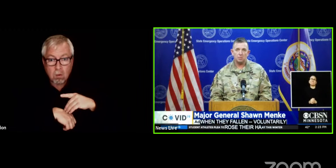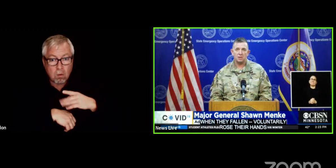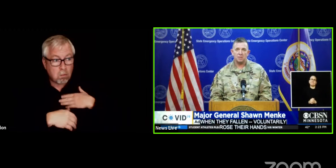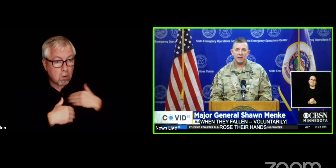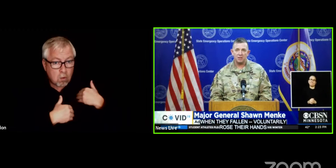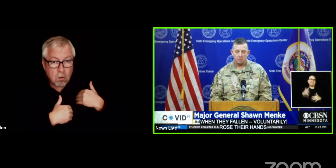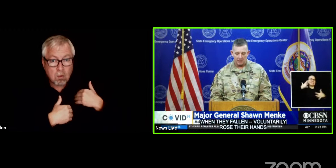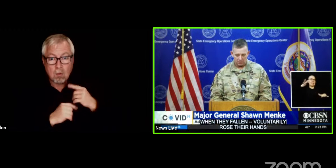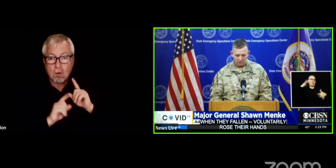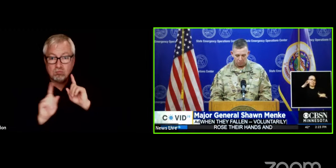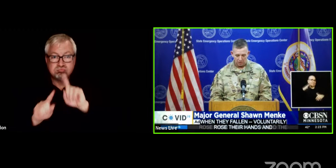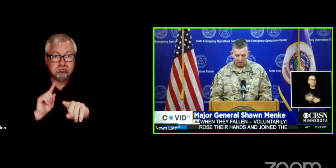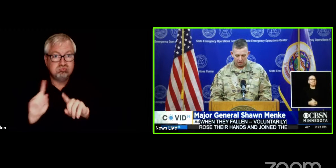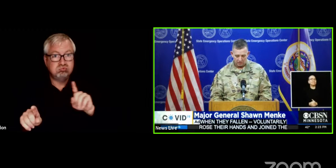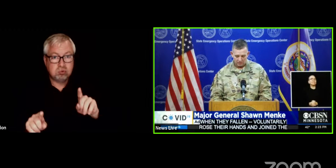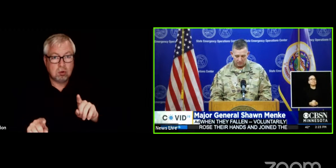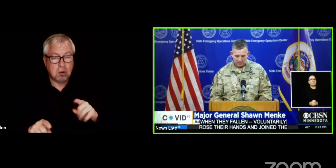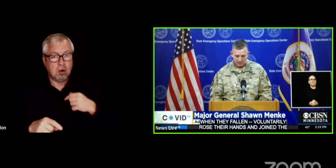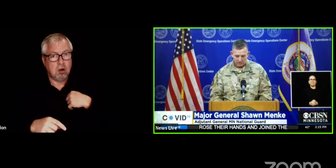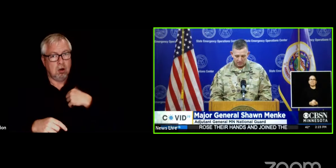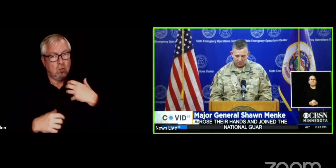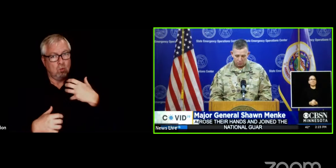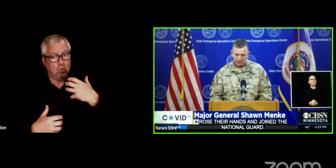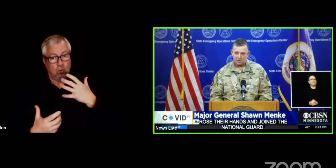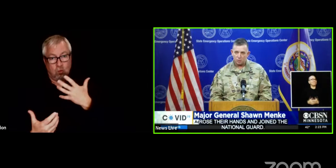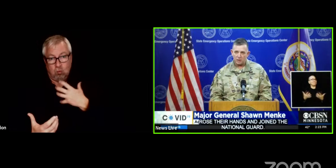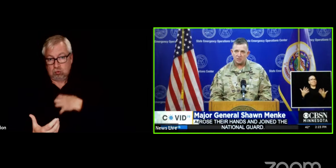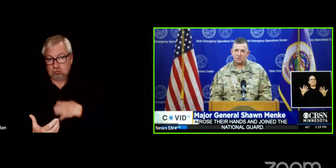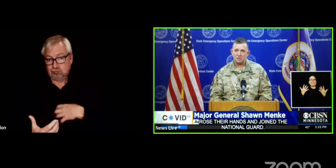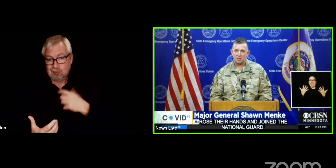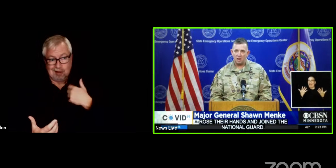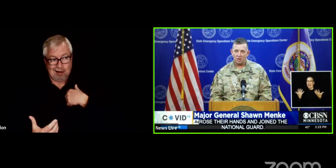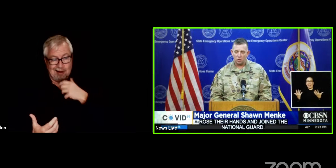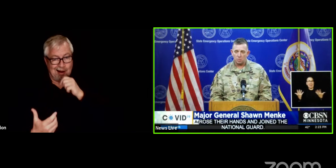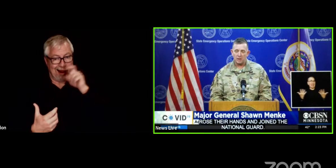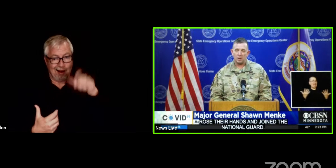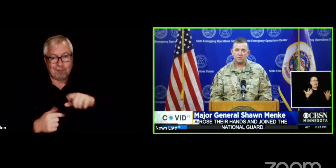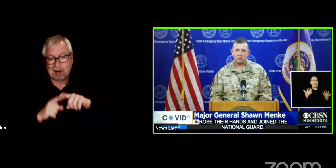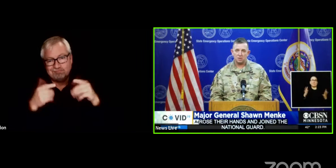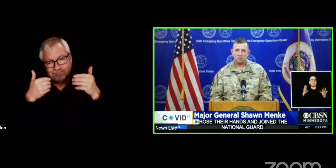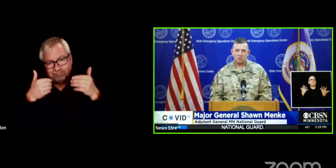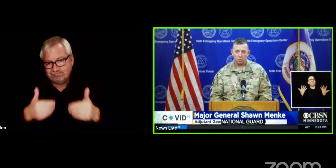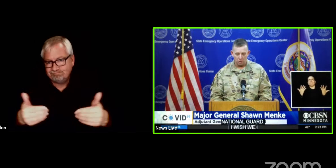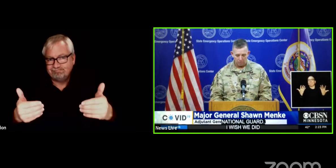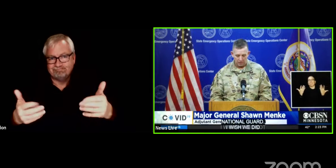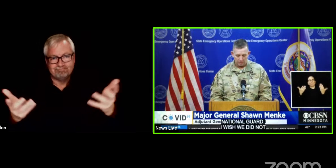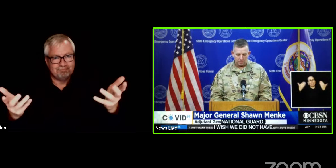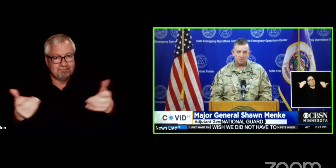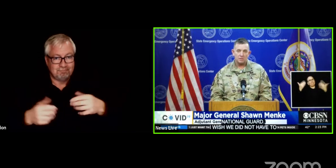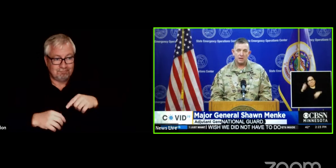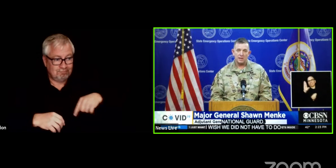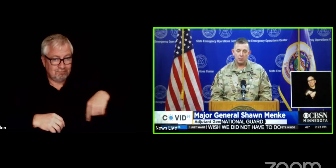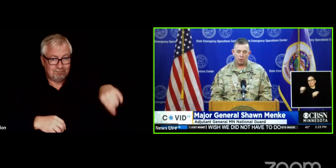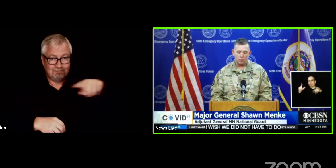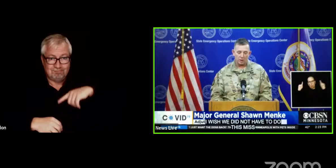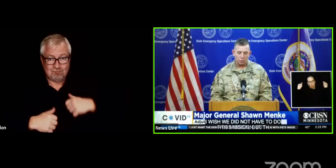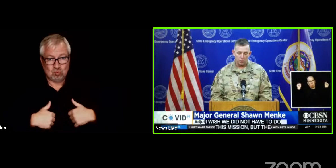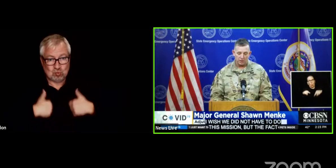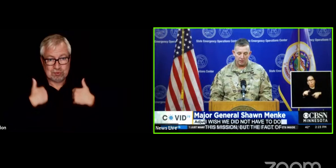BUT THE FACT OF THE MATTER IS, WE ARE. THE RESIDENTS IN LONG-TERM CARE FACILITIES ARE REAL PEOPLE AND THEY REQUIRE REAL CARE.